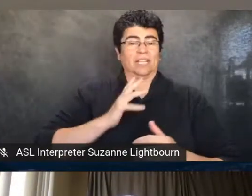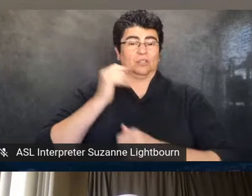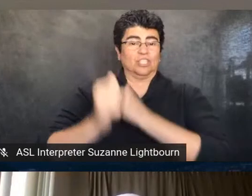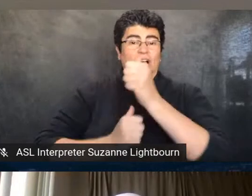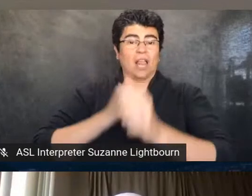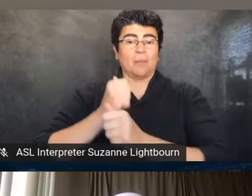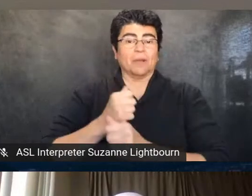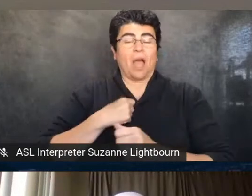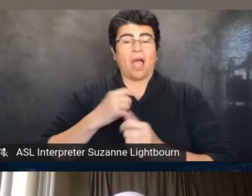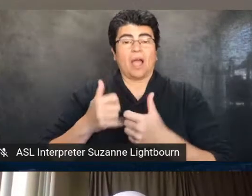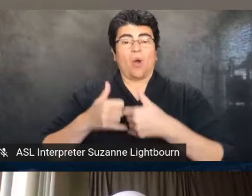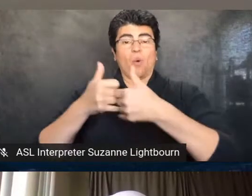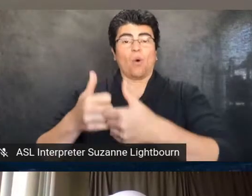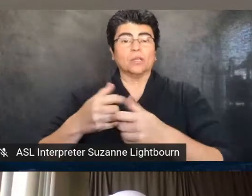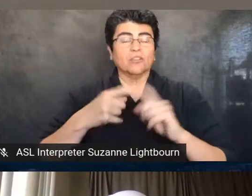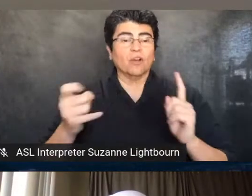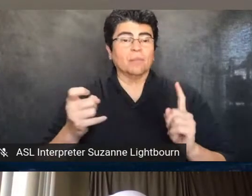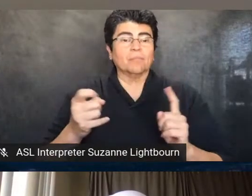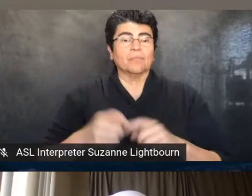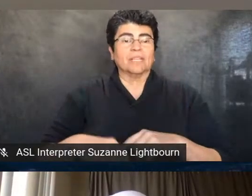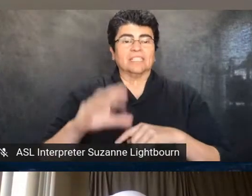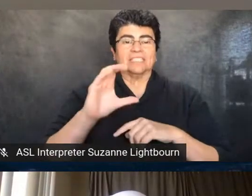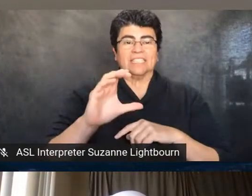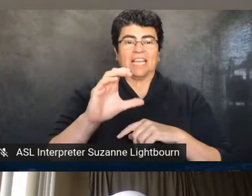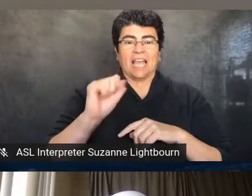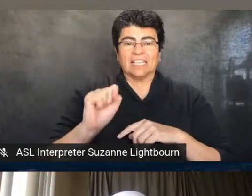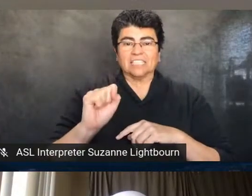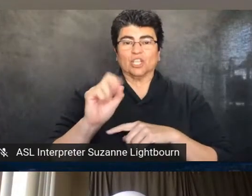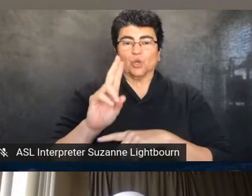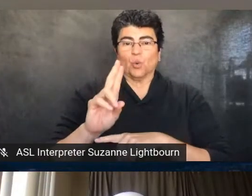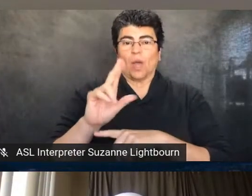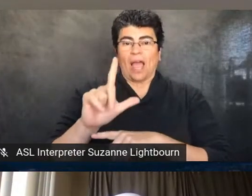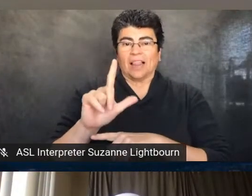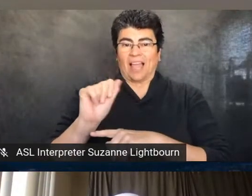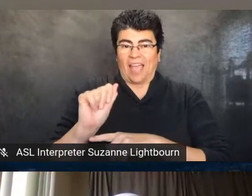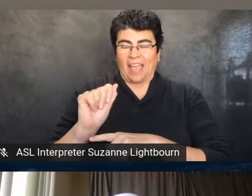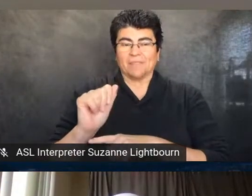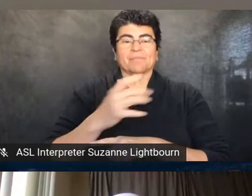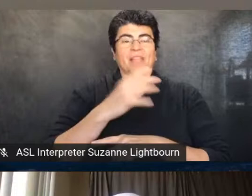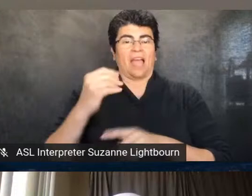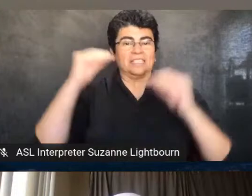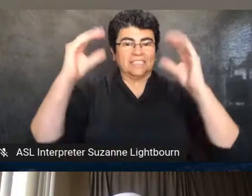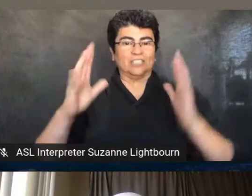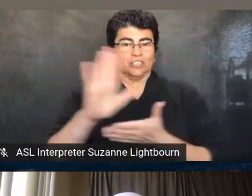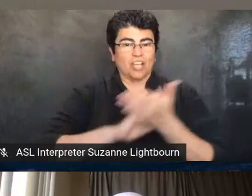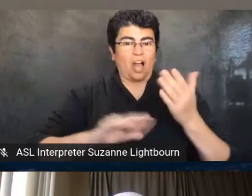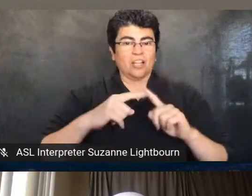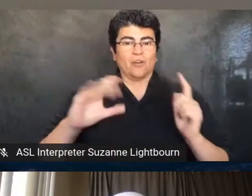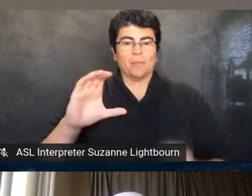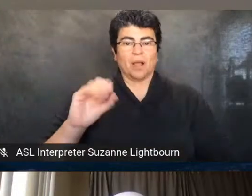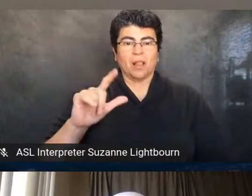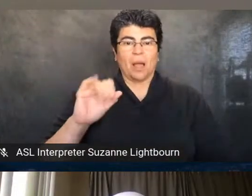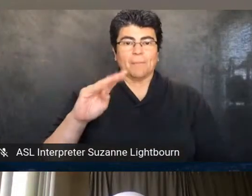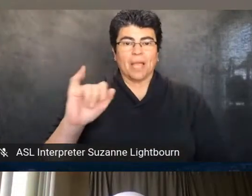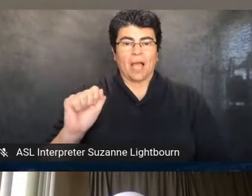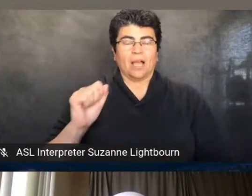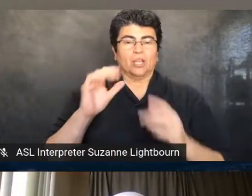from CSULA and from teacher's college, Columbia University. She serves on the board of